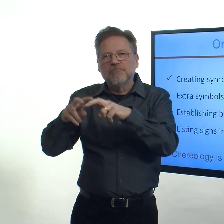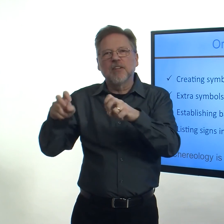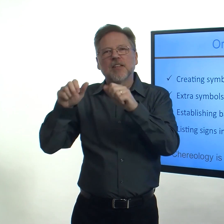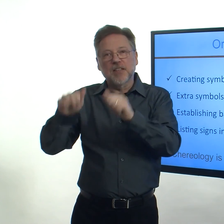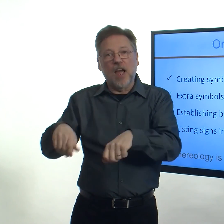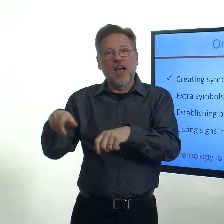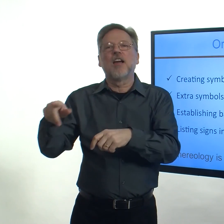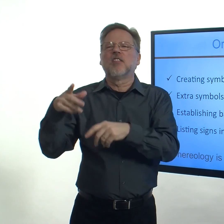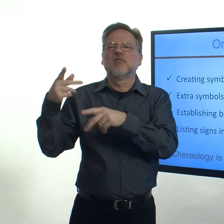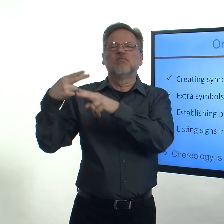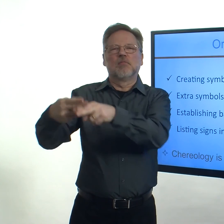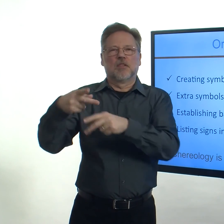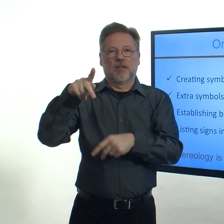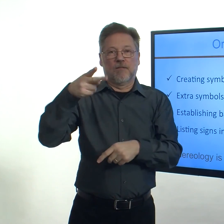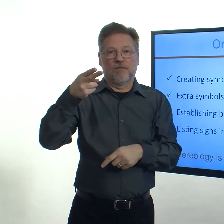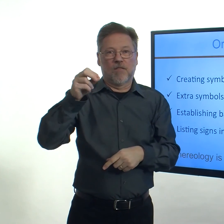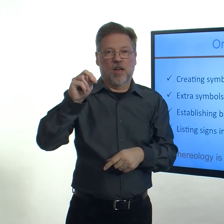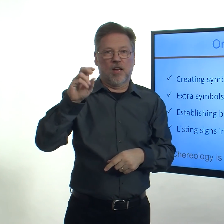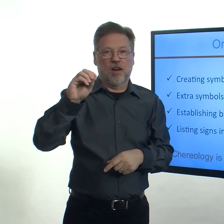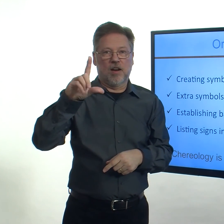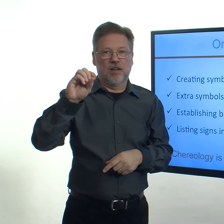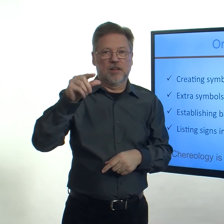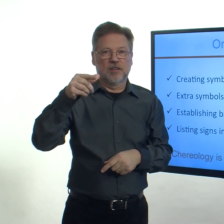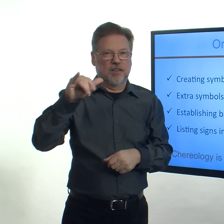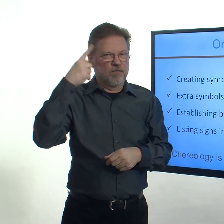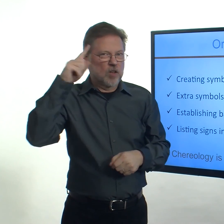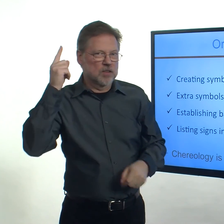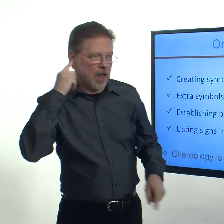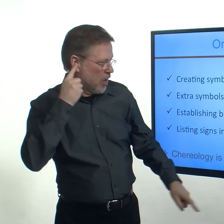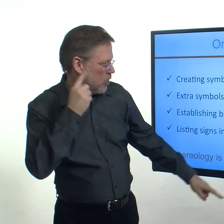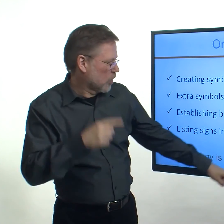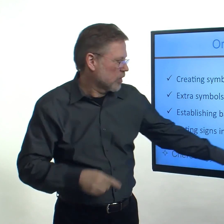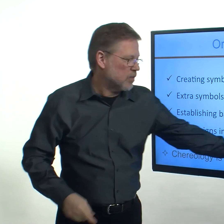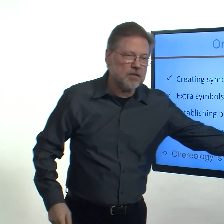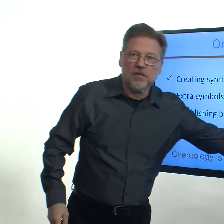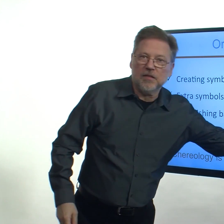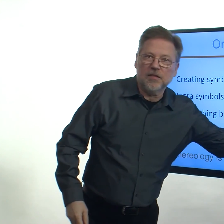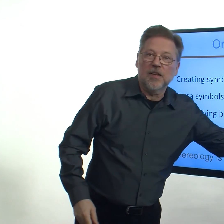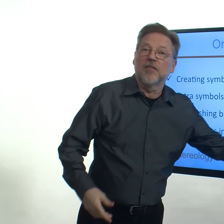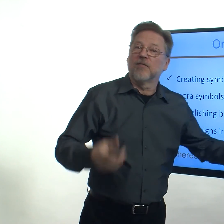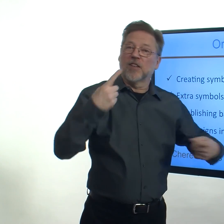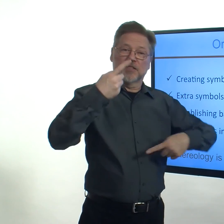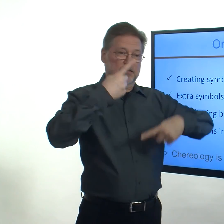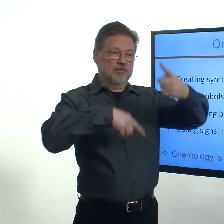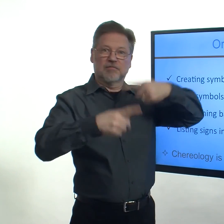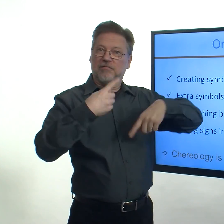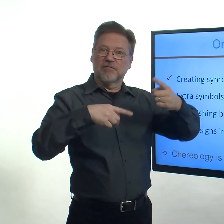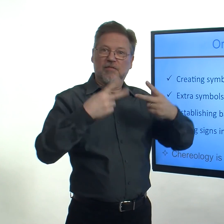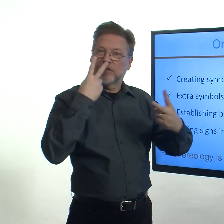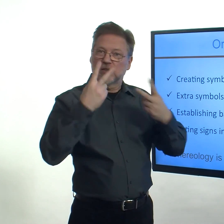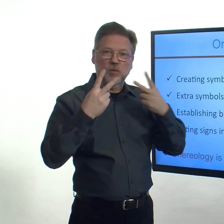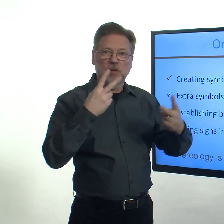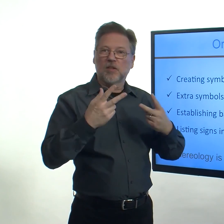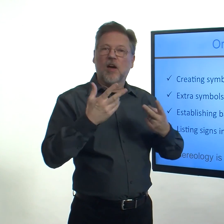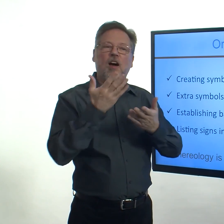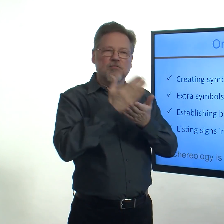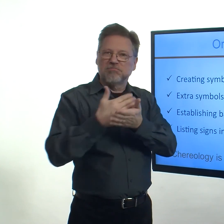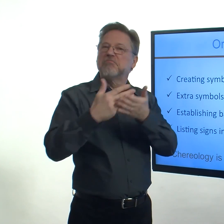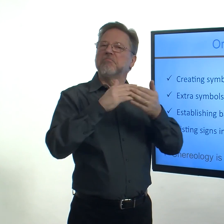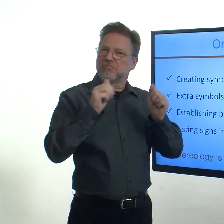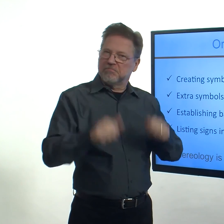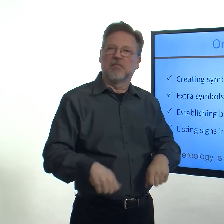“Phonology” which is for sound. For signing, which is visual, the study of its visual components